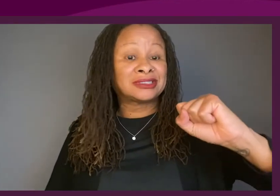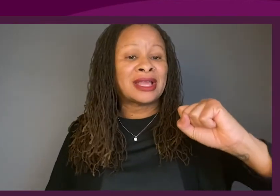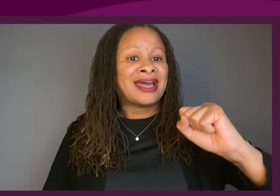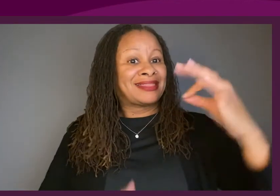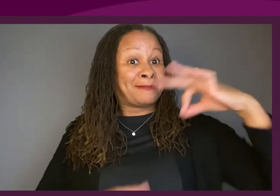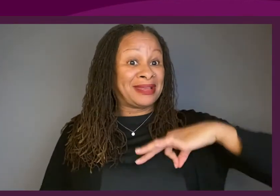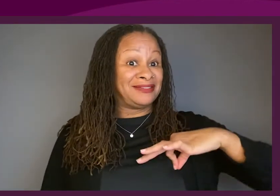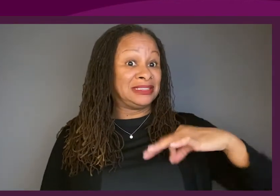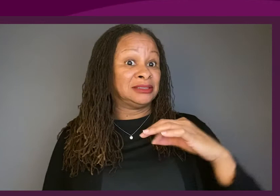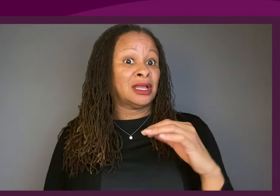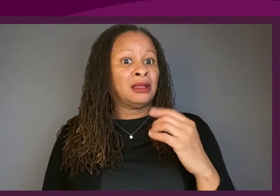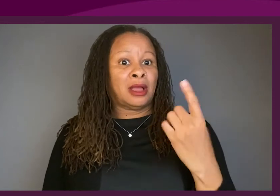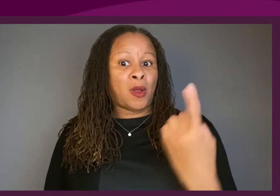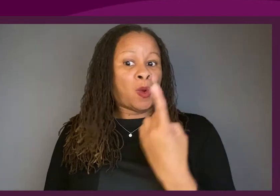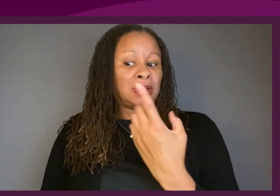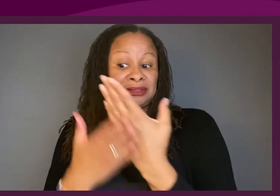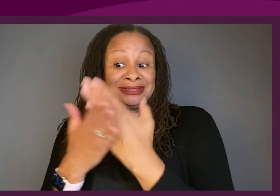the whole community.